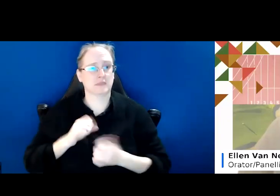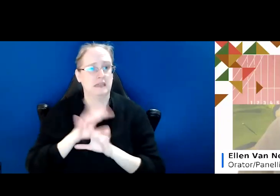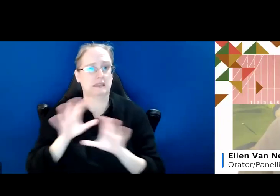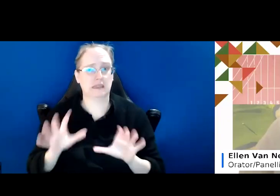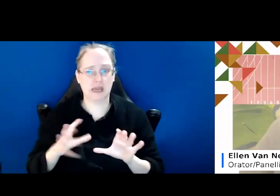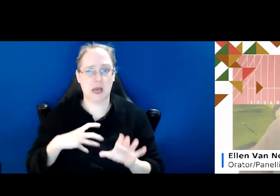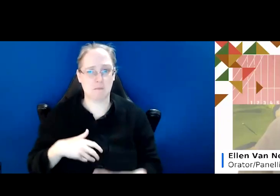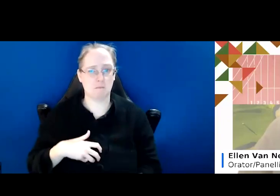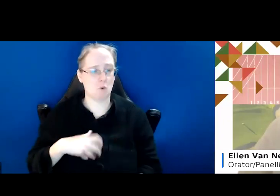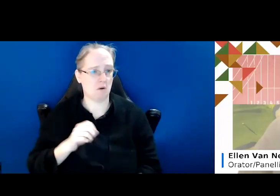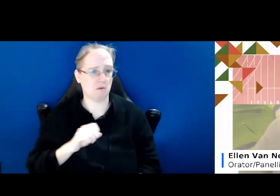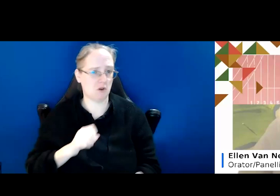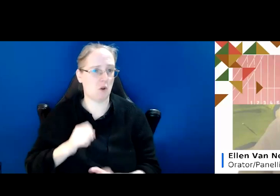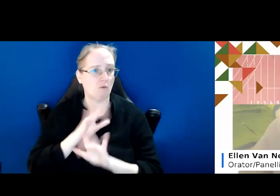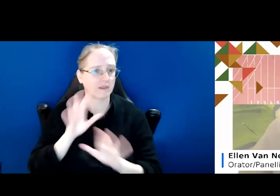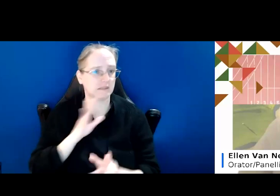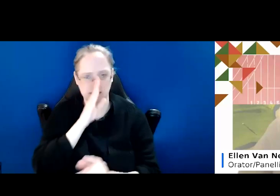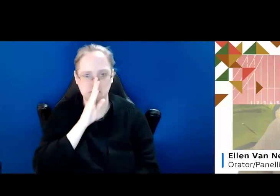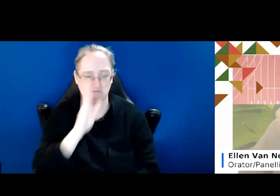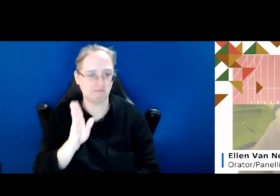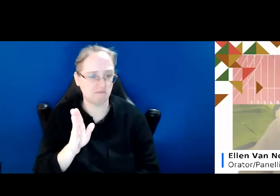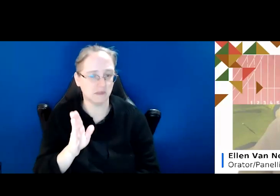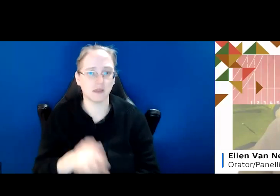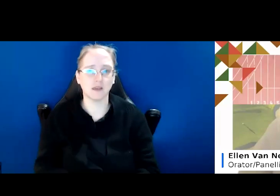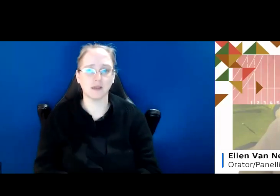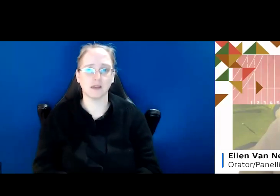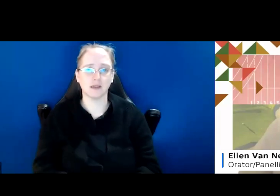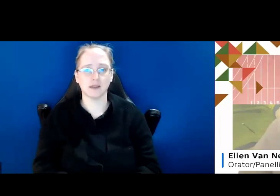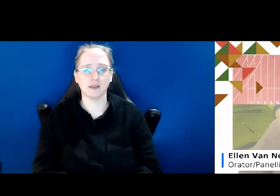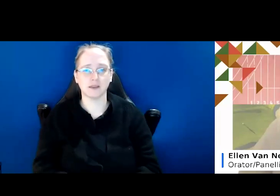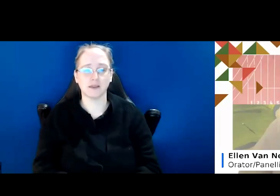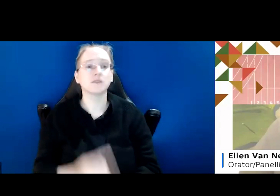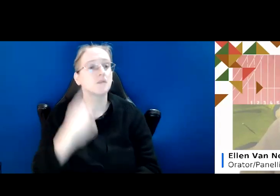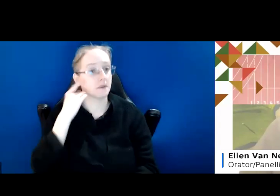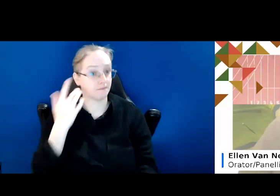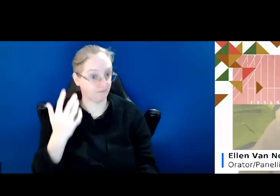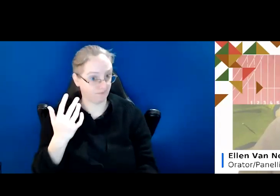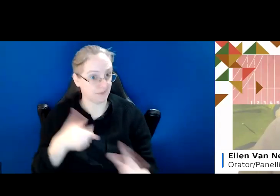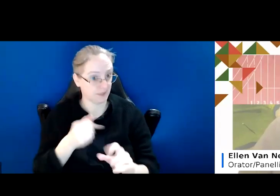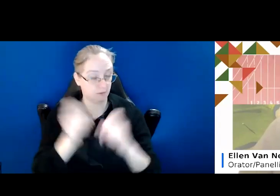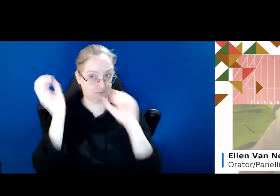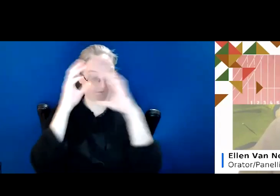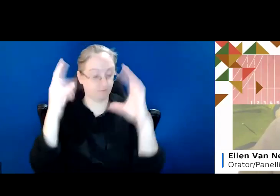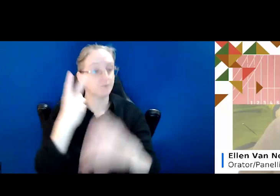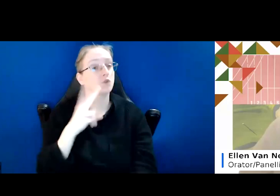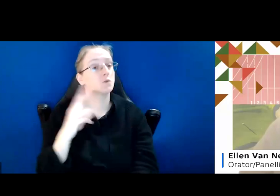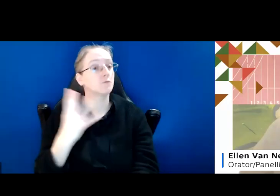It is 2014. A 14 year old Aboriginal girl from North Queensland